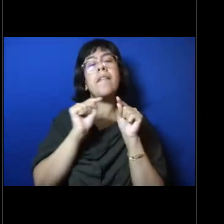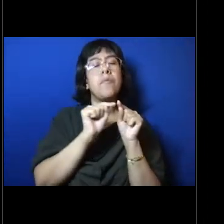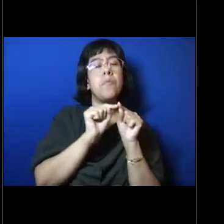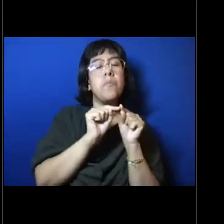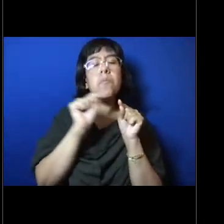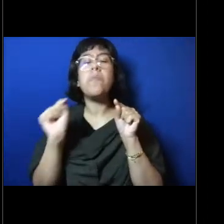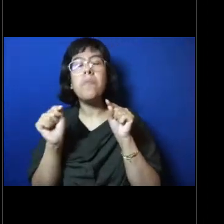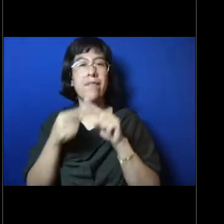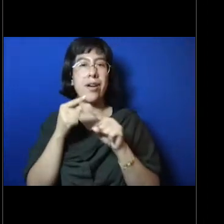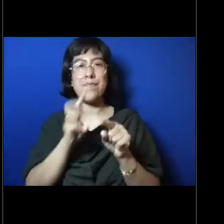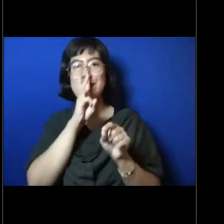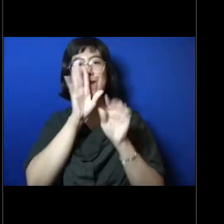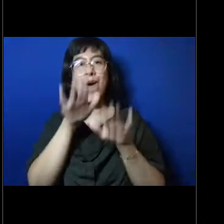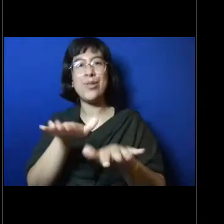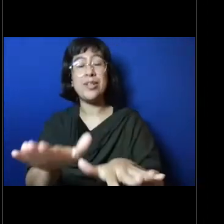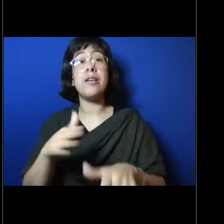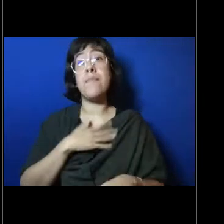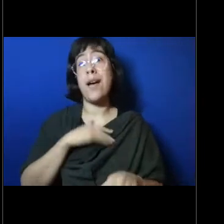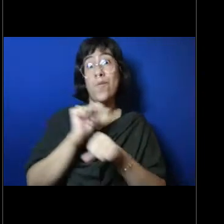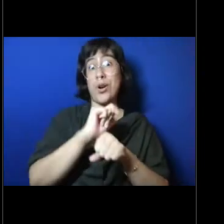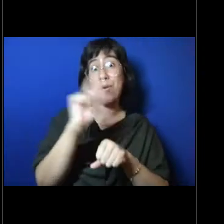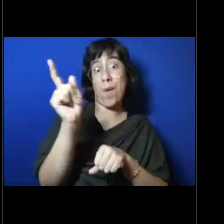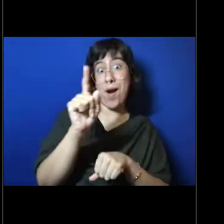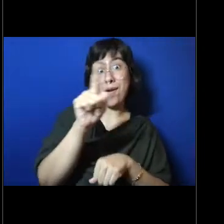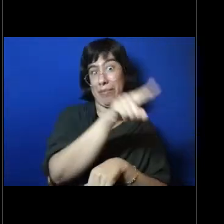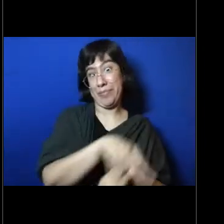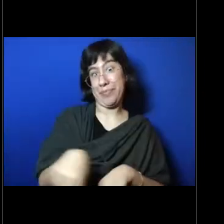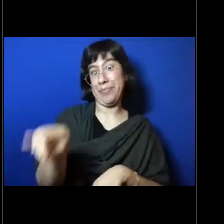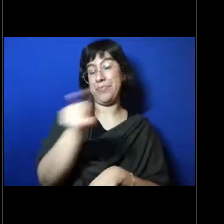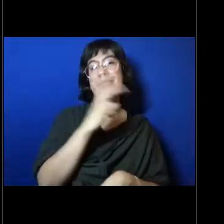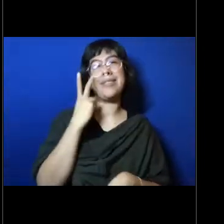but my work is in this whole area.